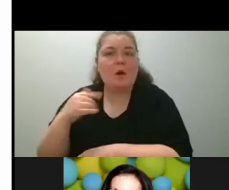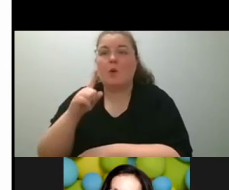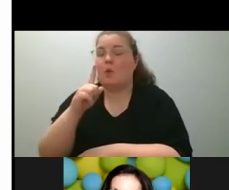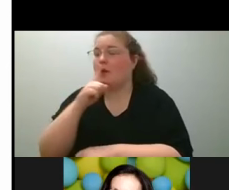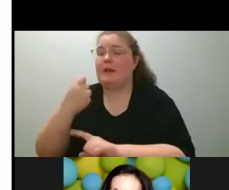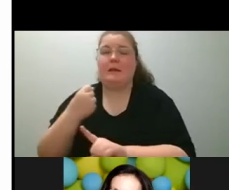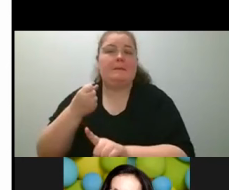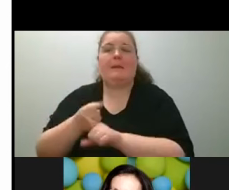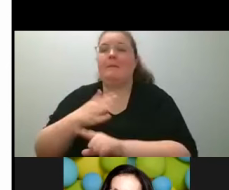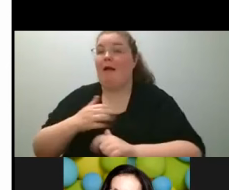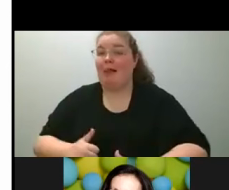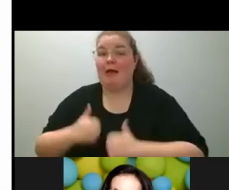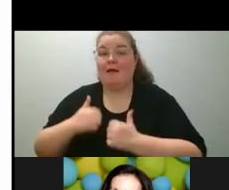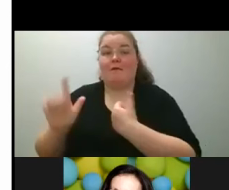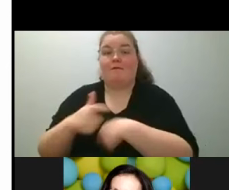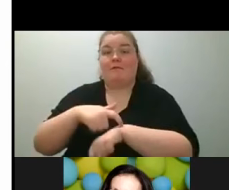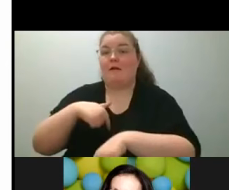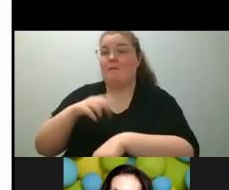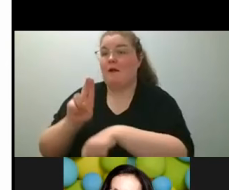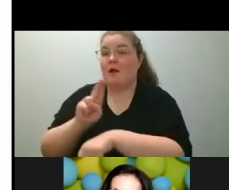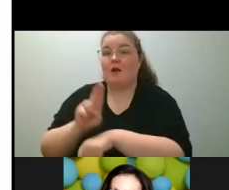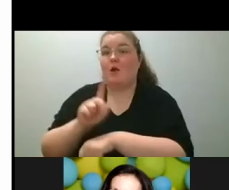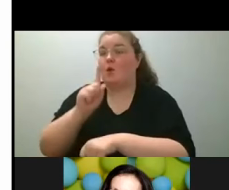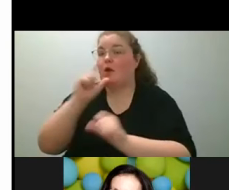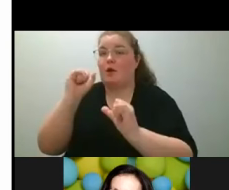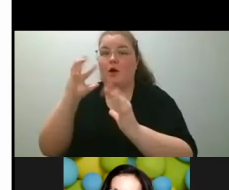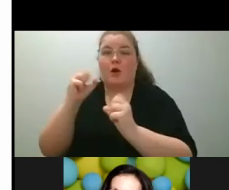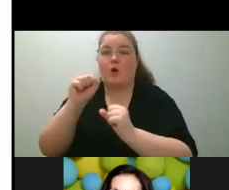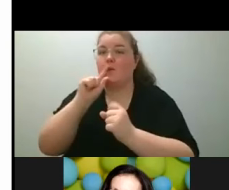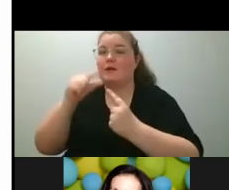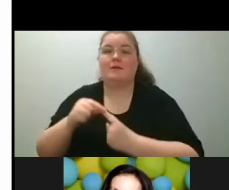when I learned about it. And it's something that professional translators use all the time,